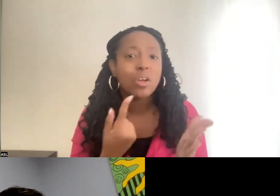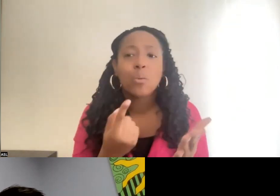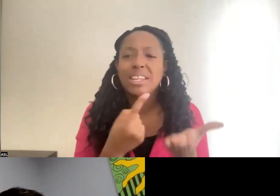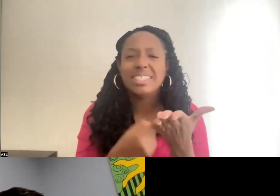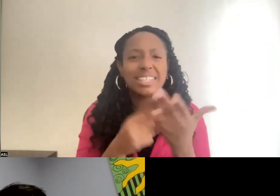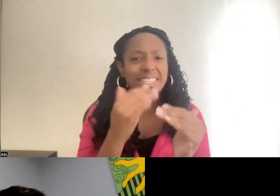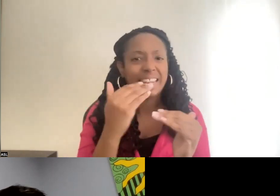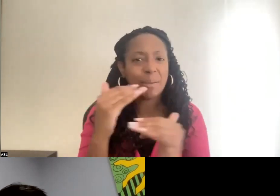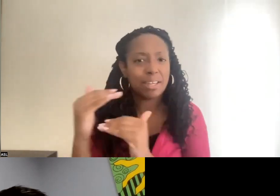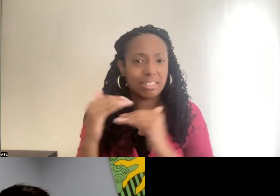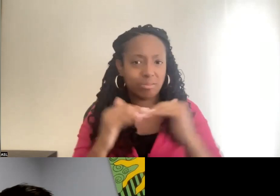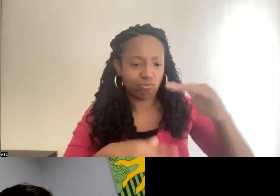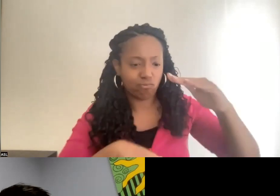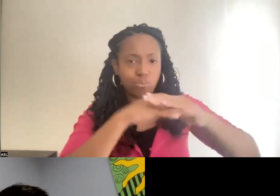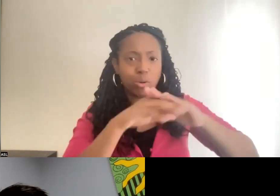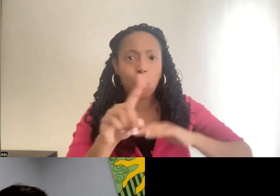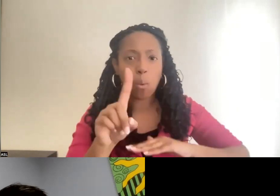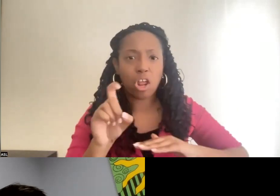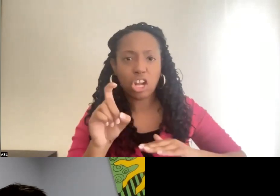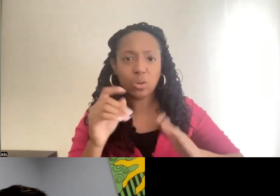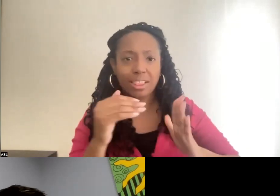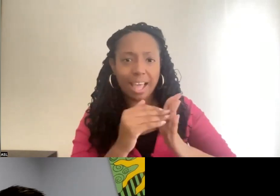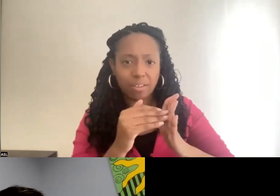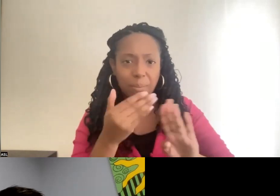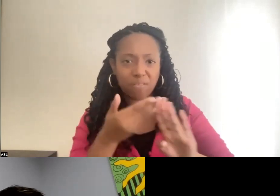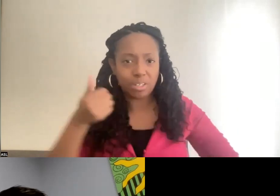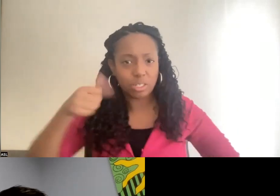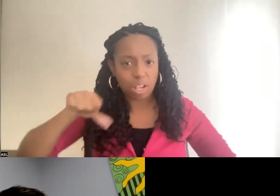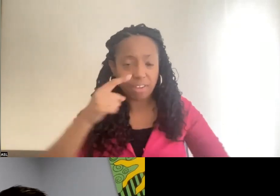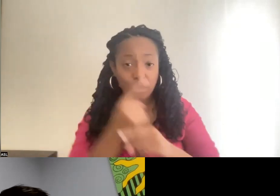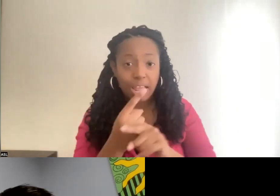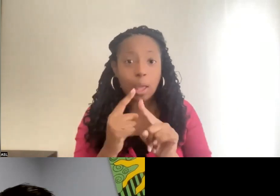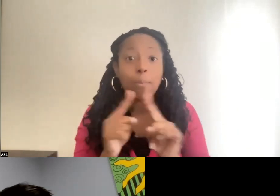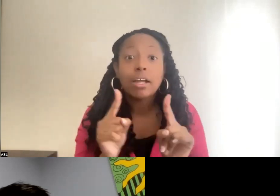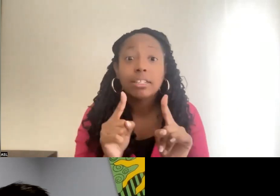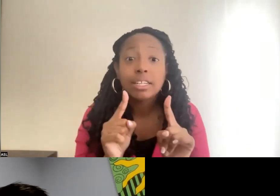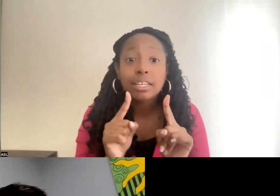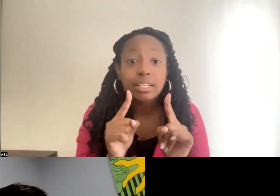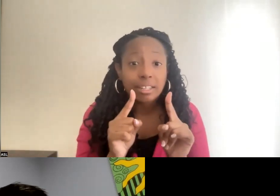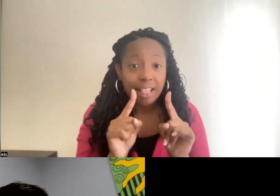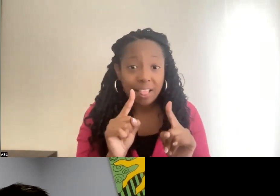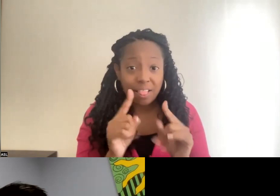only get up to 100,000 before it disqualifies but the big factor is is it expands that $2,000 Rule